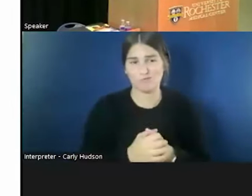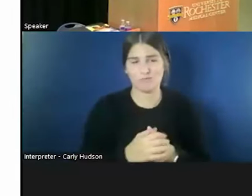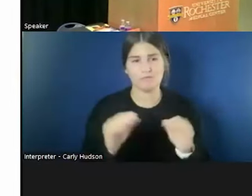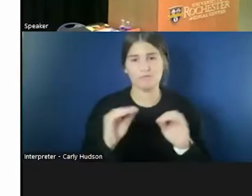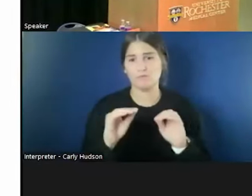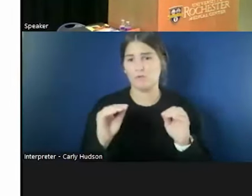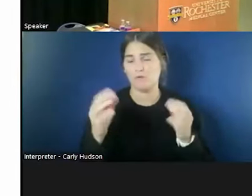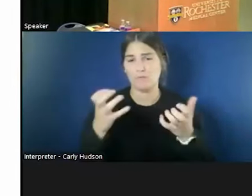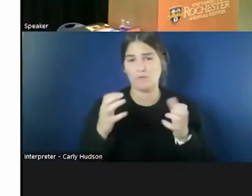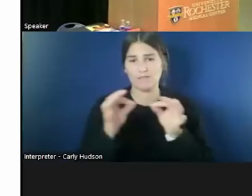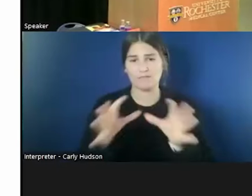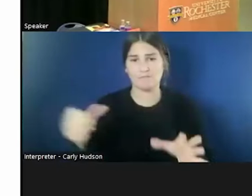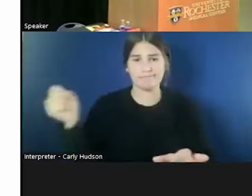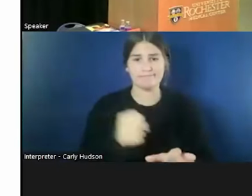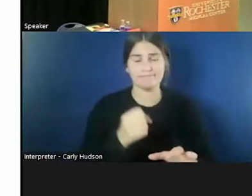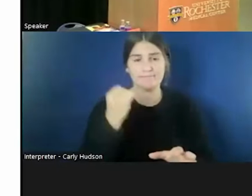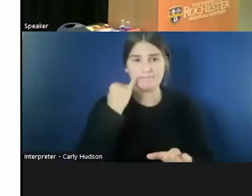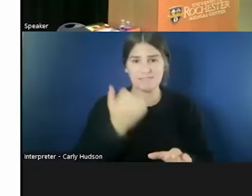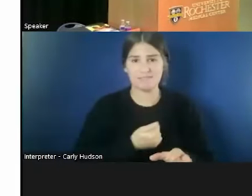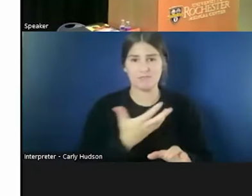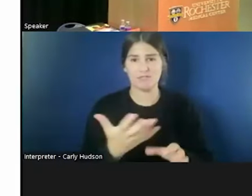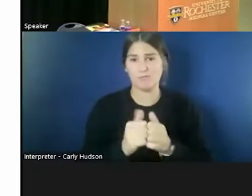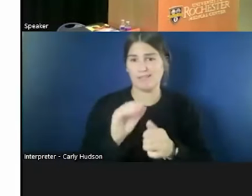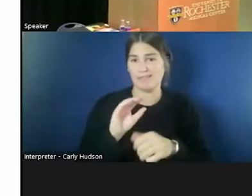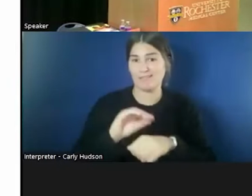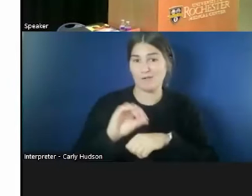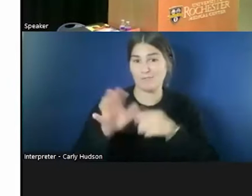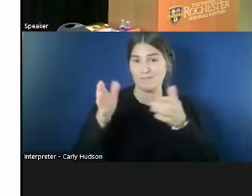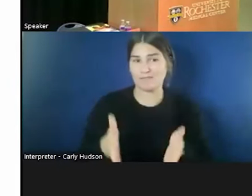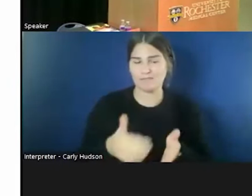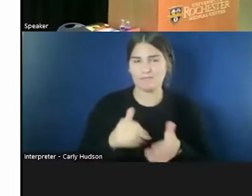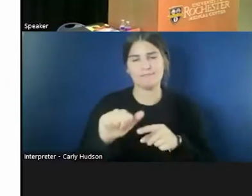in the room when they are sharing with therapists we must train and support bilingual mental health